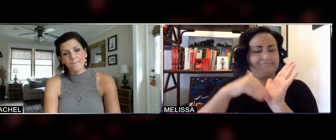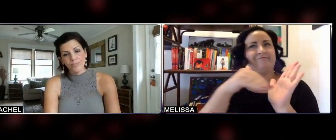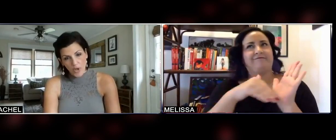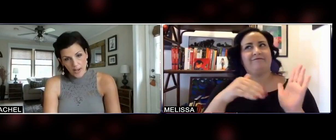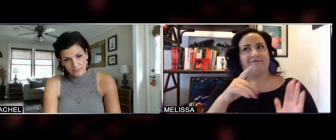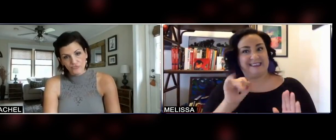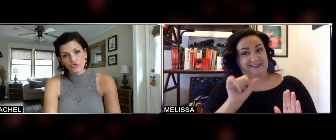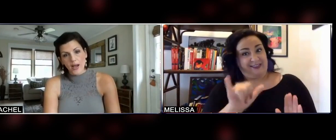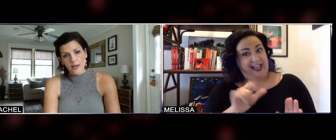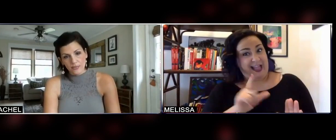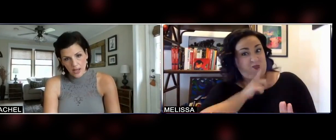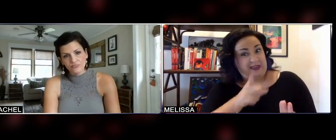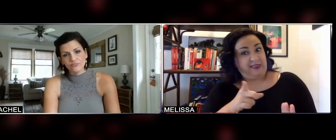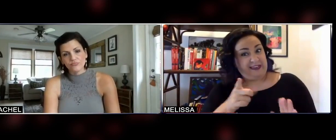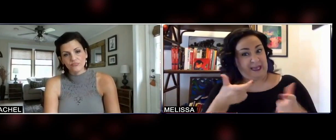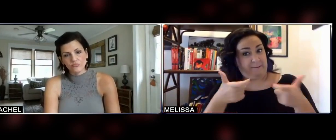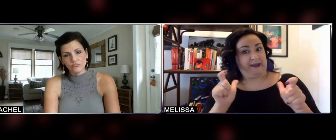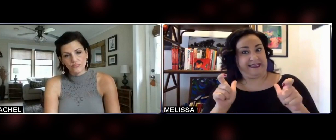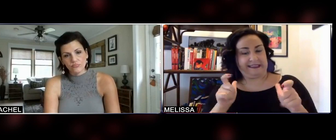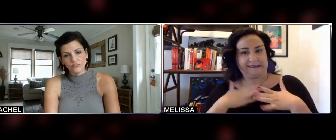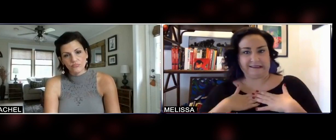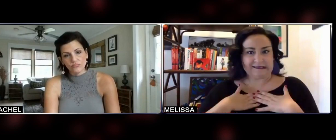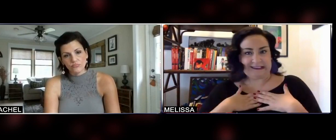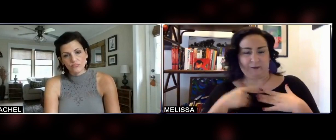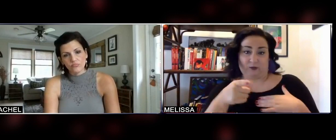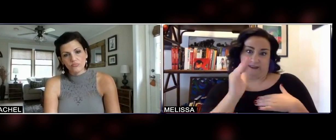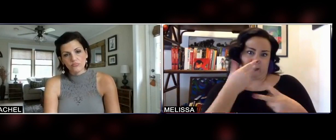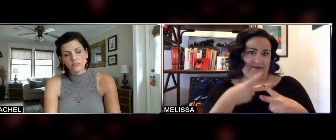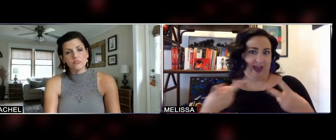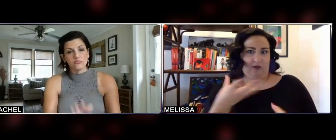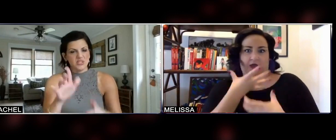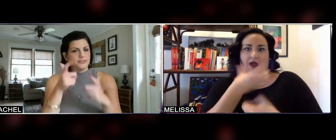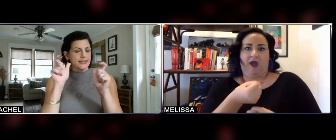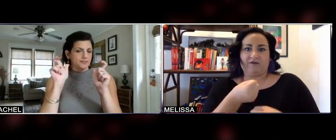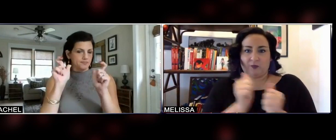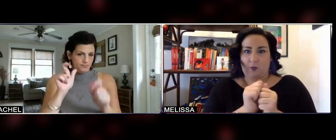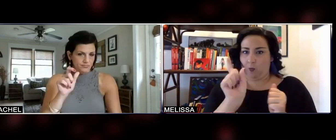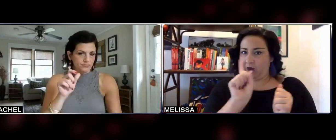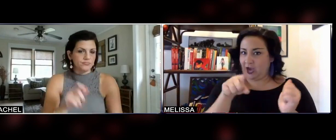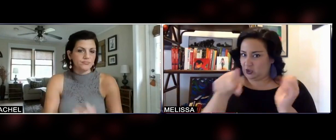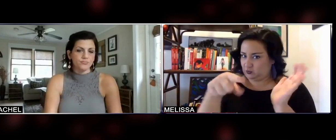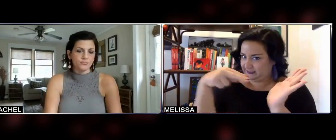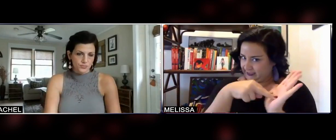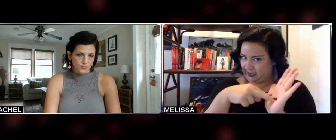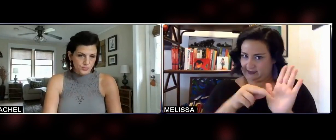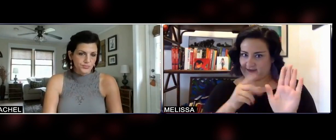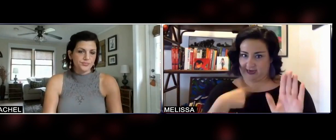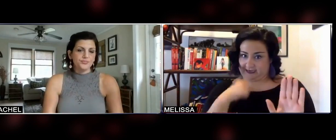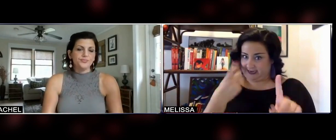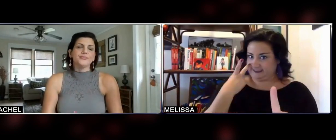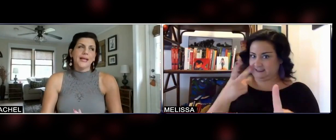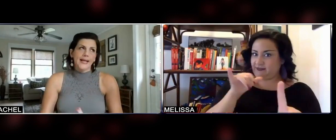Is that really a worry of yours? From what I see, you seem very confident on where you stand with your decisions, though.